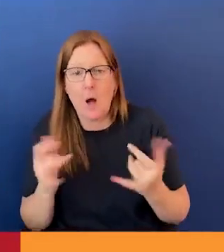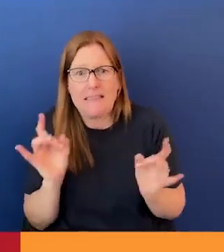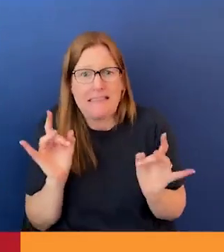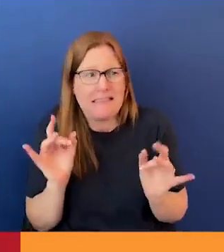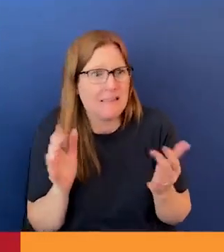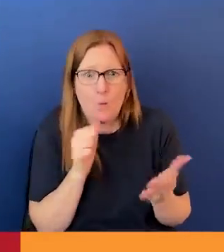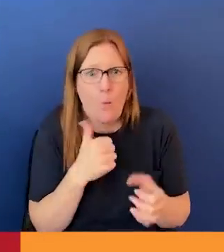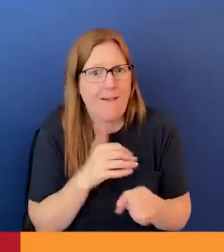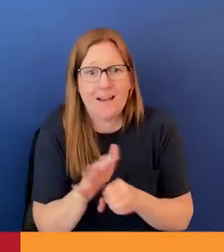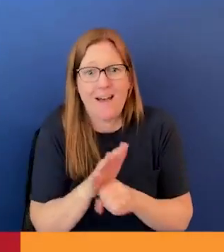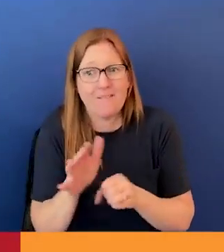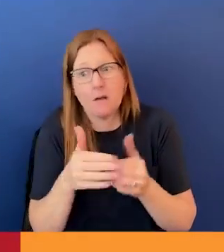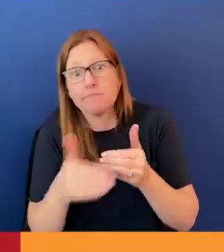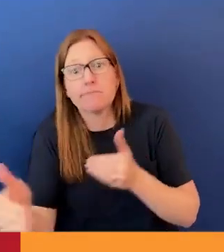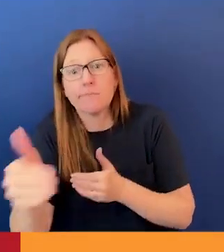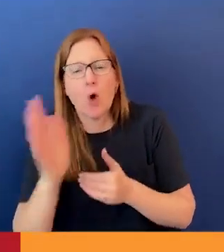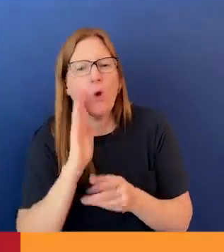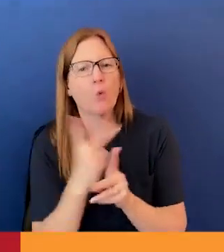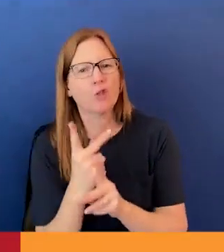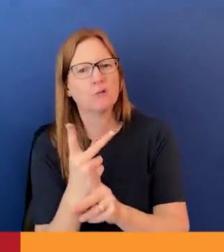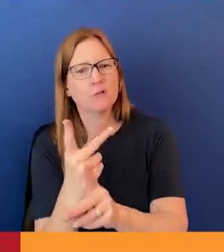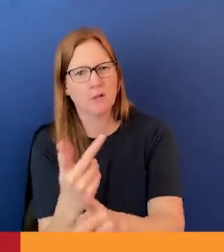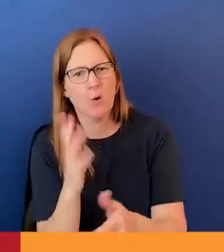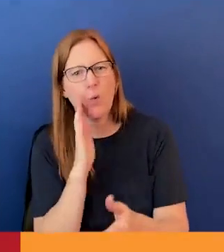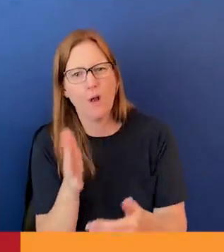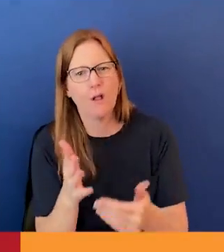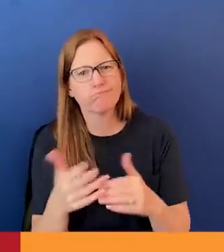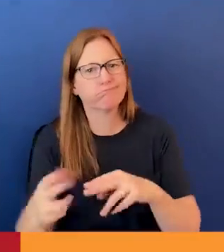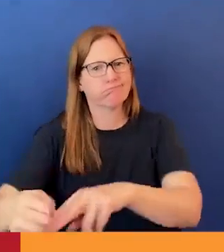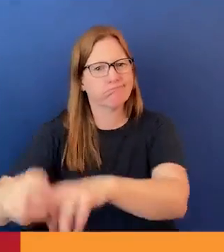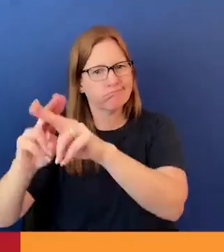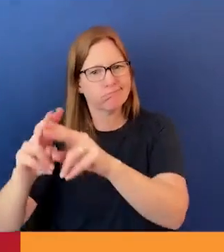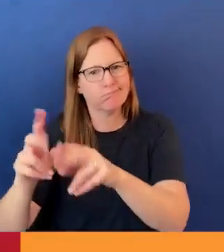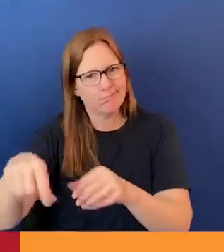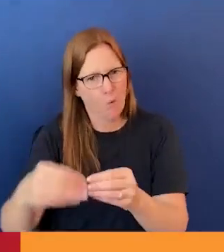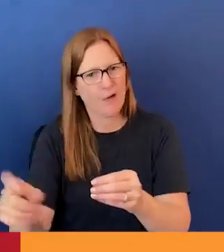we're projecting that crisis is going to continue on likely we still have this unmet demand.